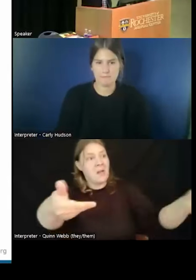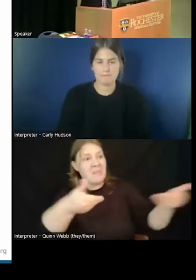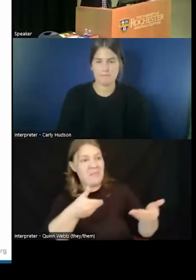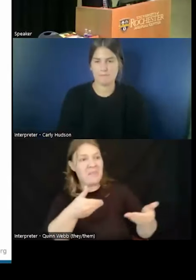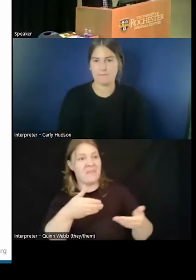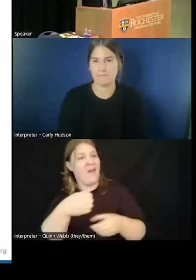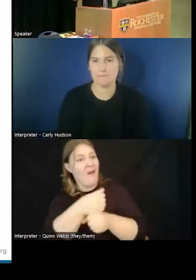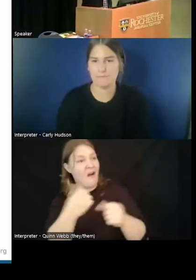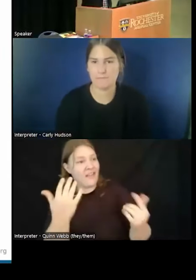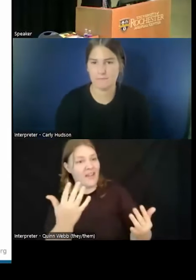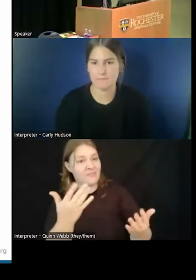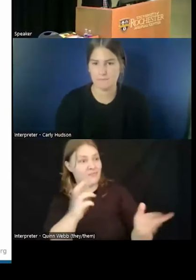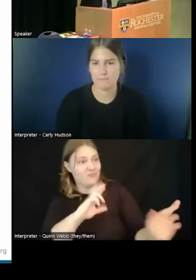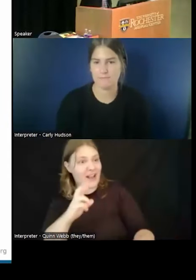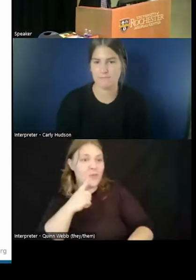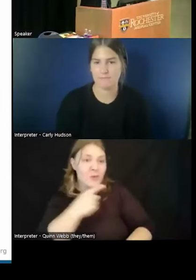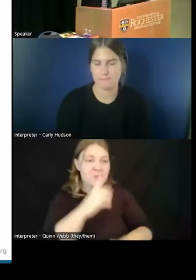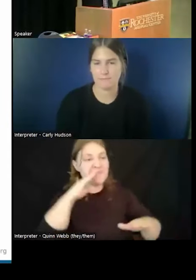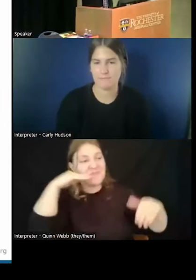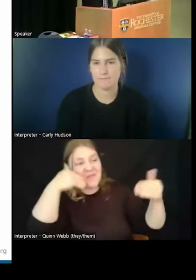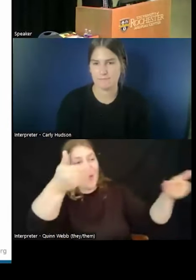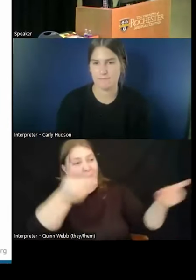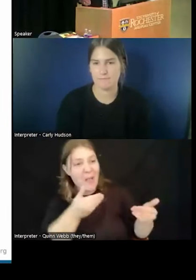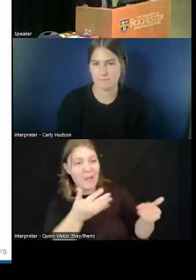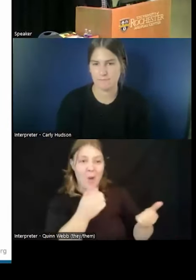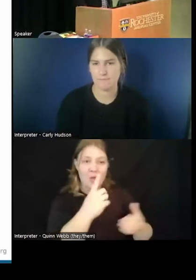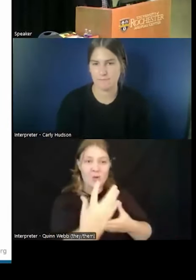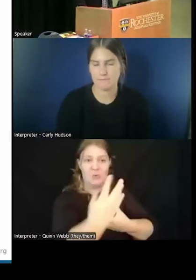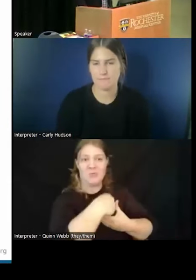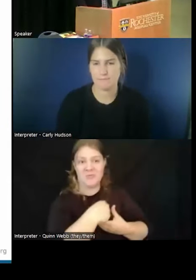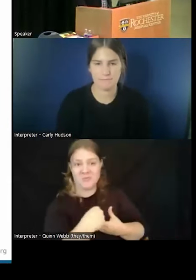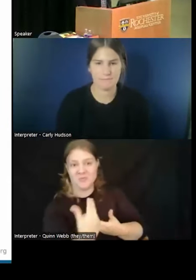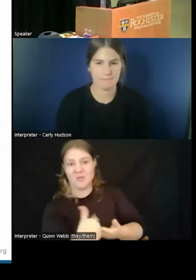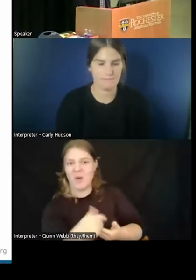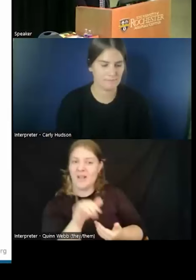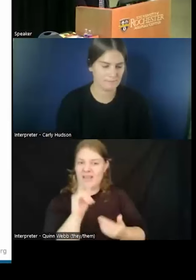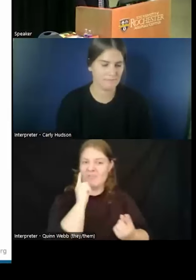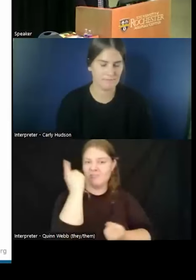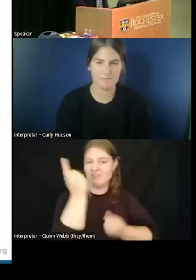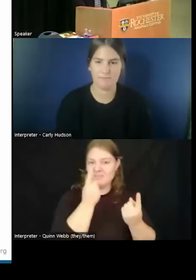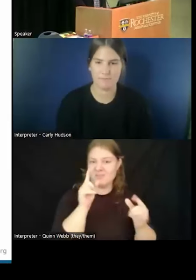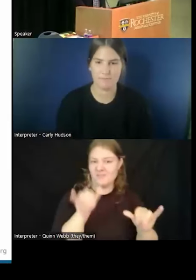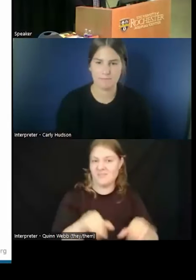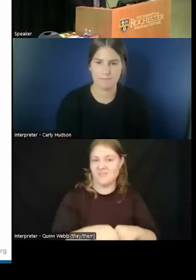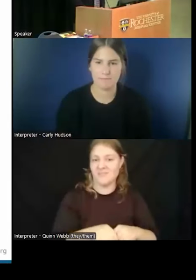with a smile saying welcome we want you here those are things to think about and this process starts